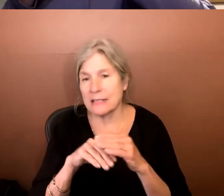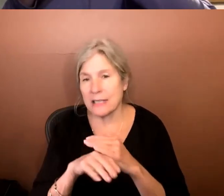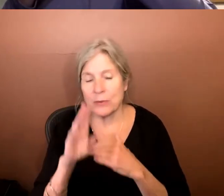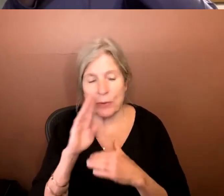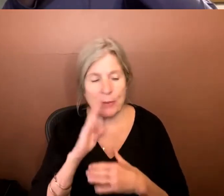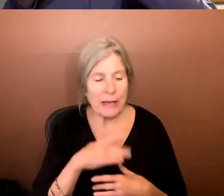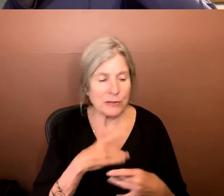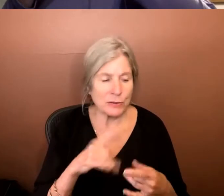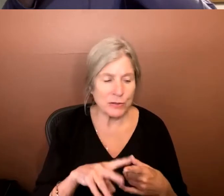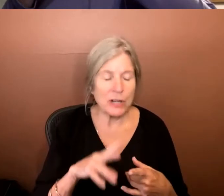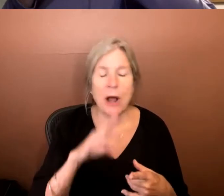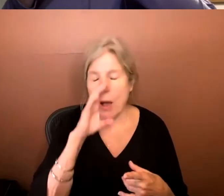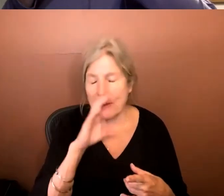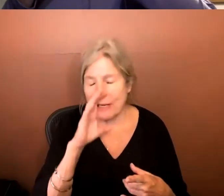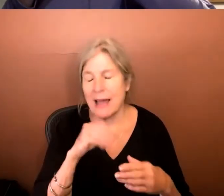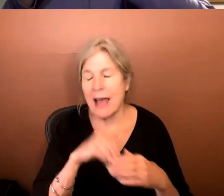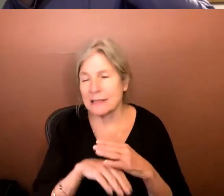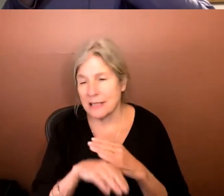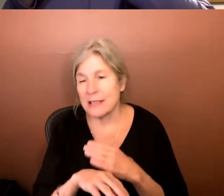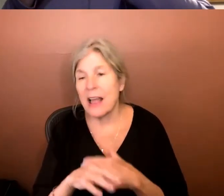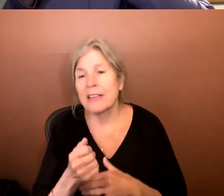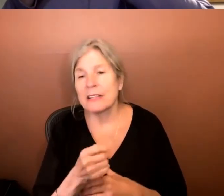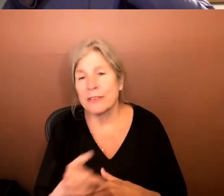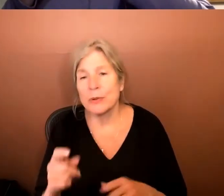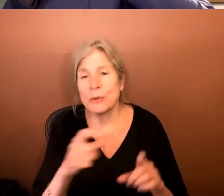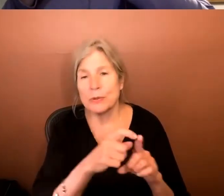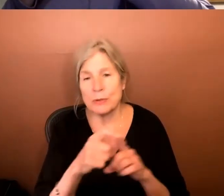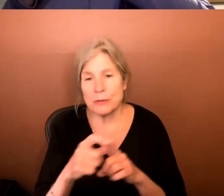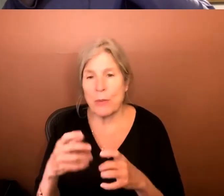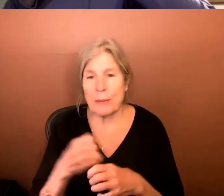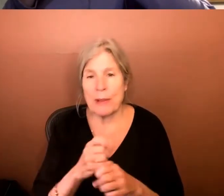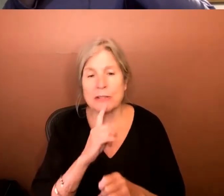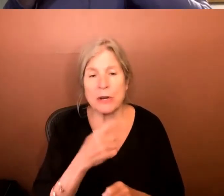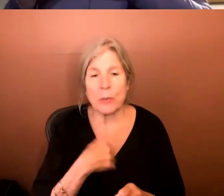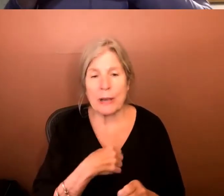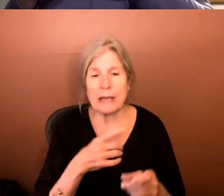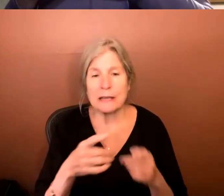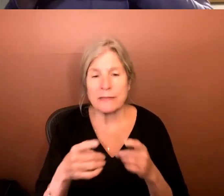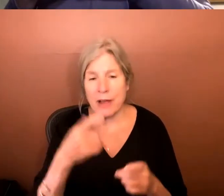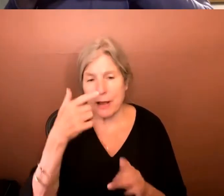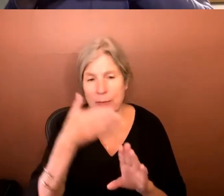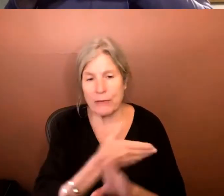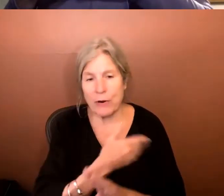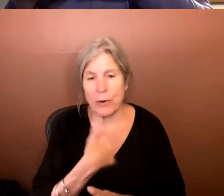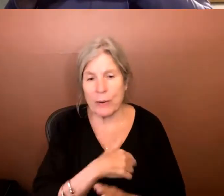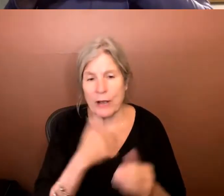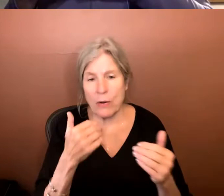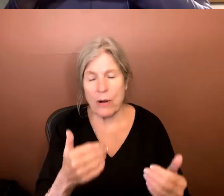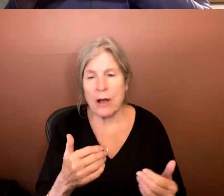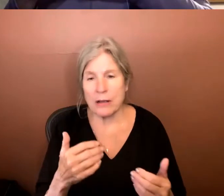talk about that. There's a couple terms I want to make sure we define before we go on too much. I think